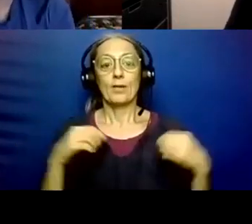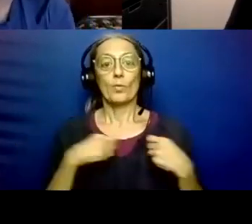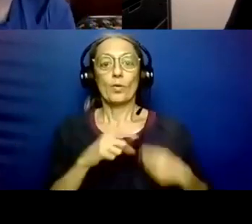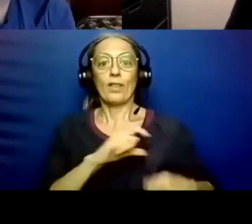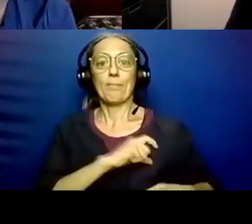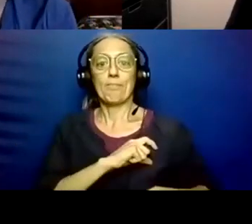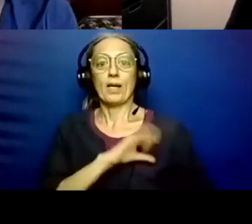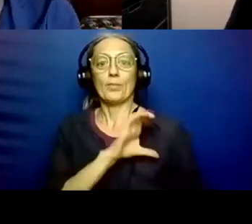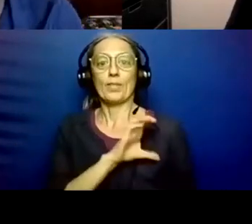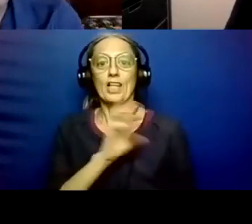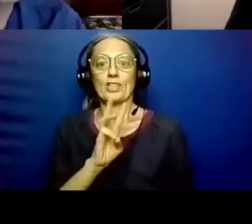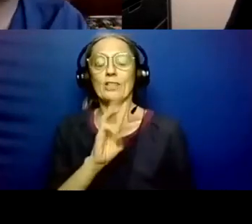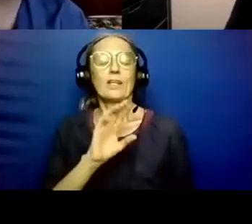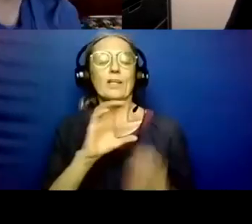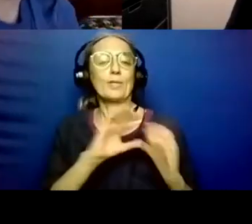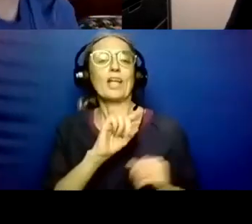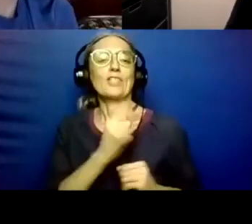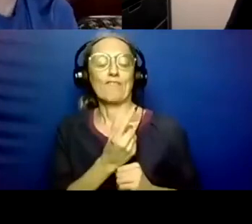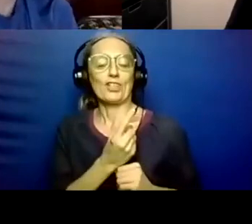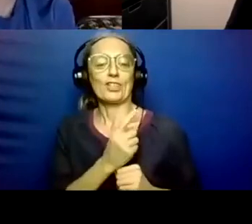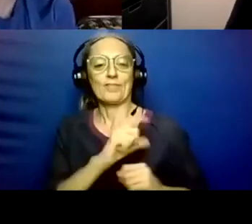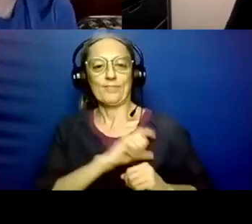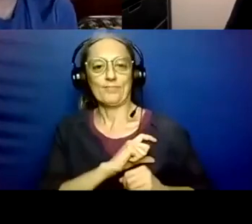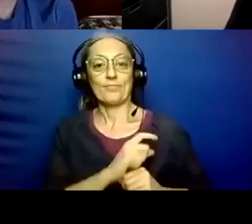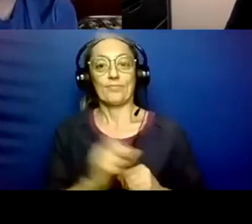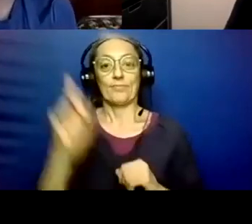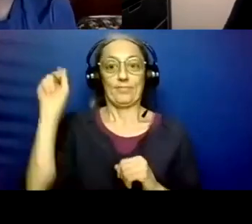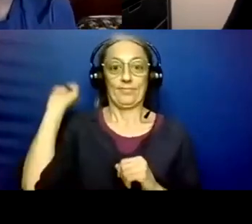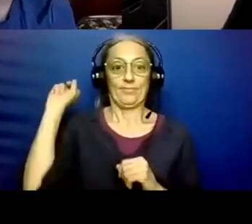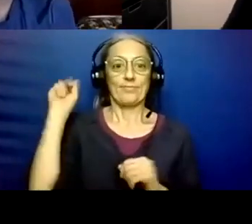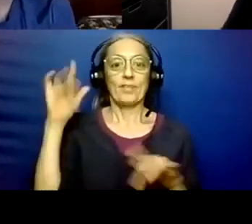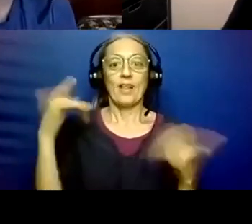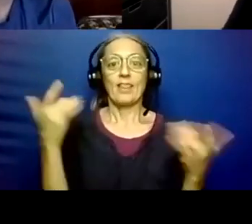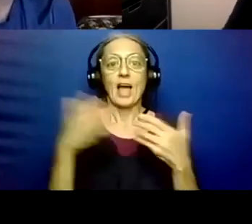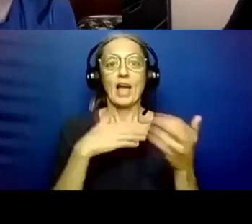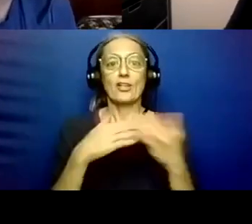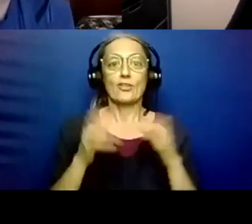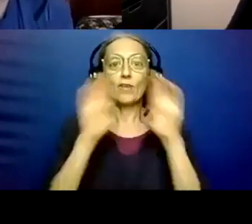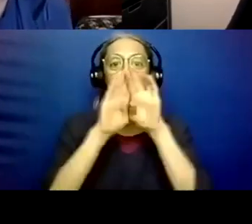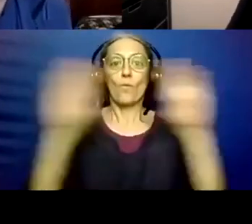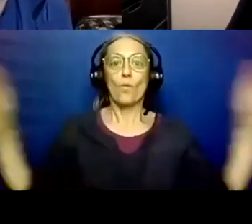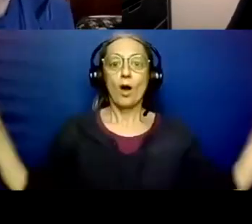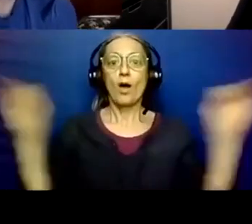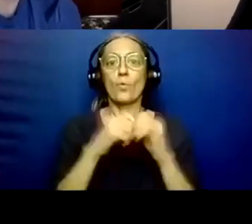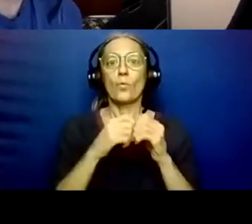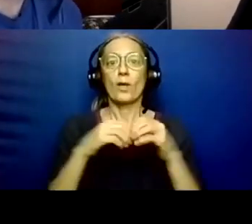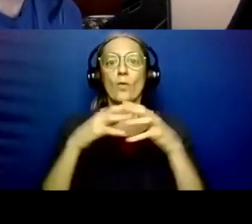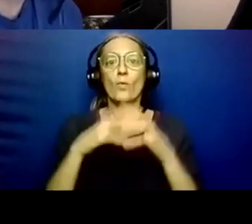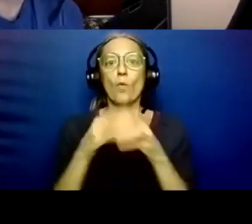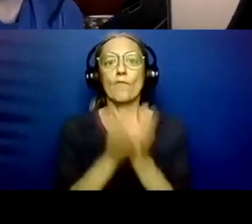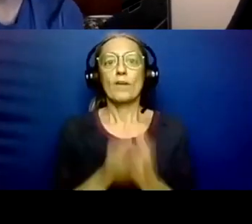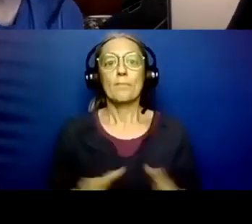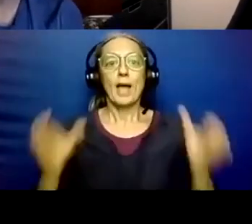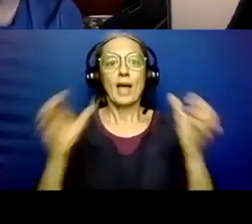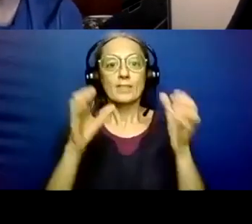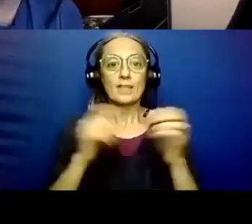Behind me is a light gray wall hung with a woven basket and a bright purple wall visible in the medium distance.